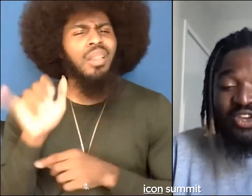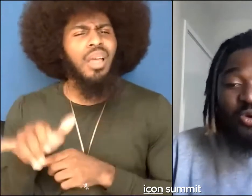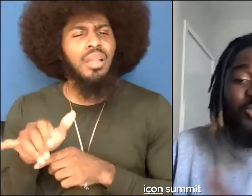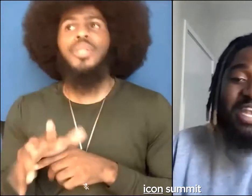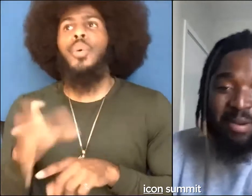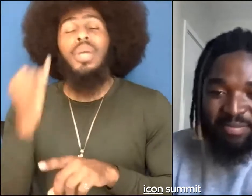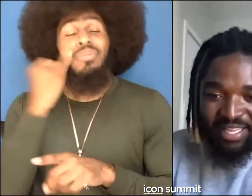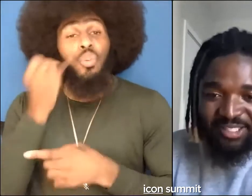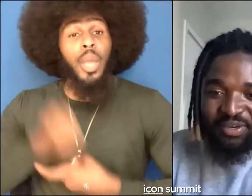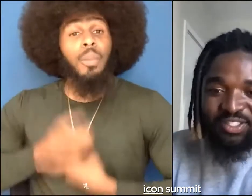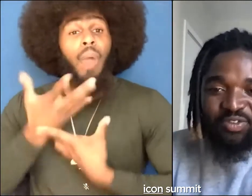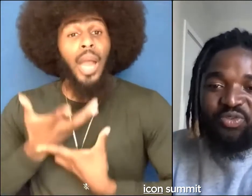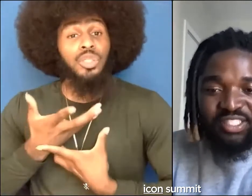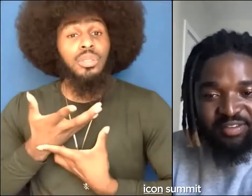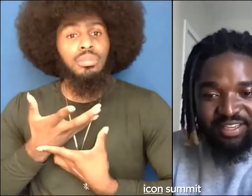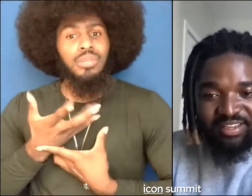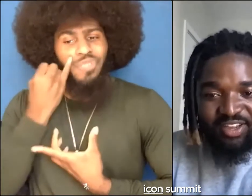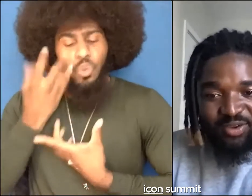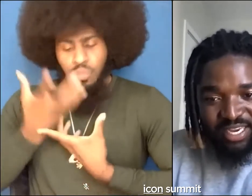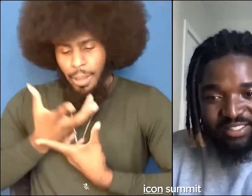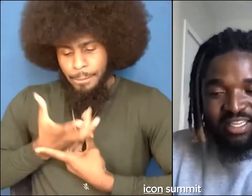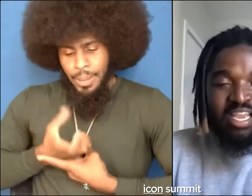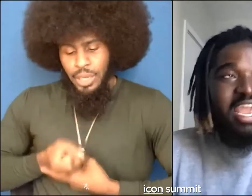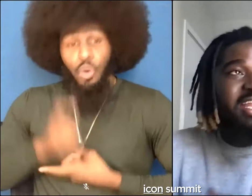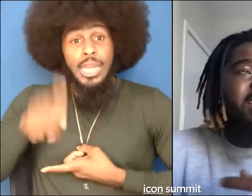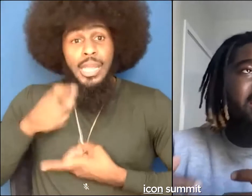then you also numb the experience of you receiving your needs.